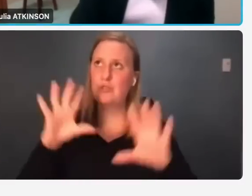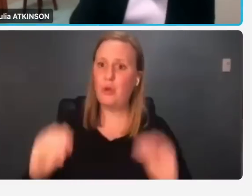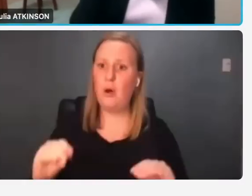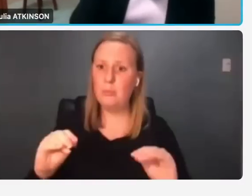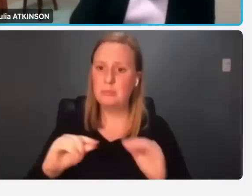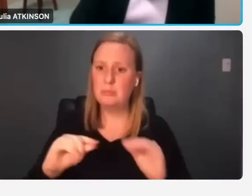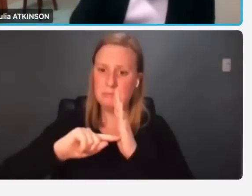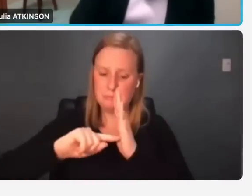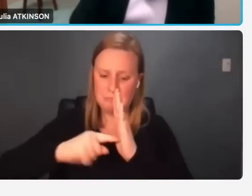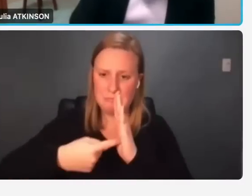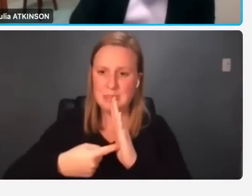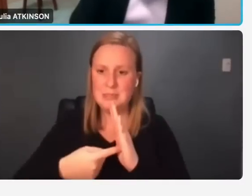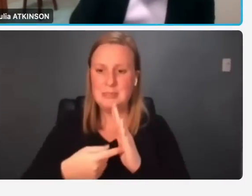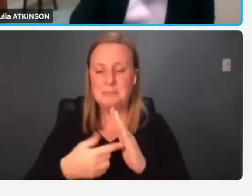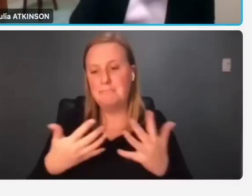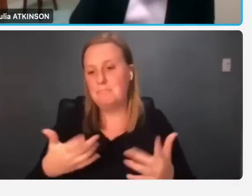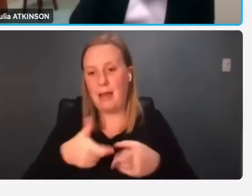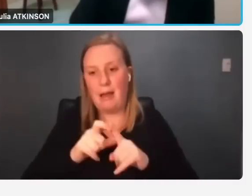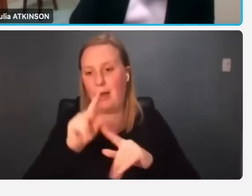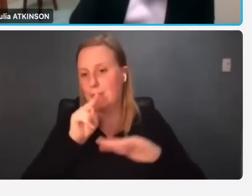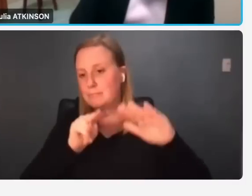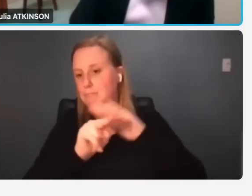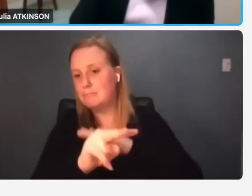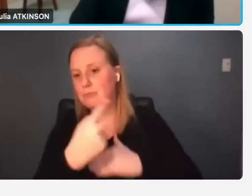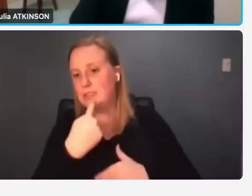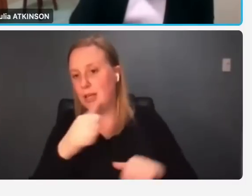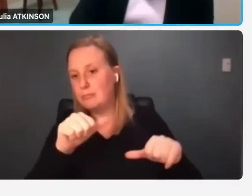Hard to say definitively at this point. I would say that we'd foresee there'd be a lot